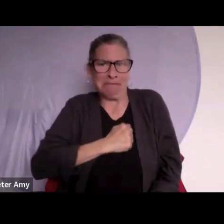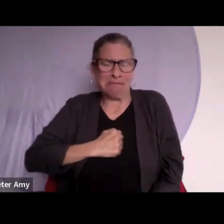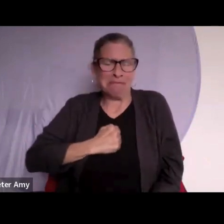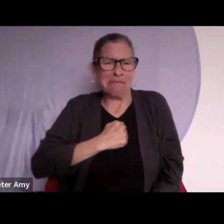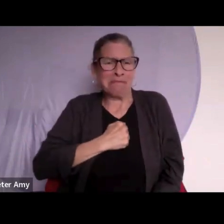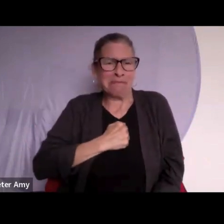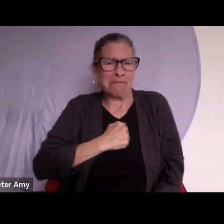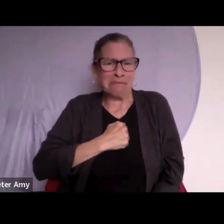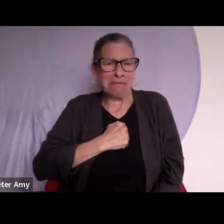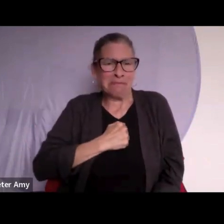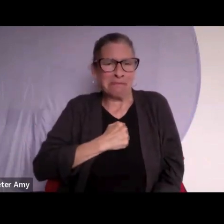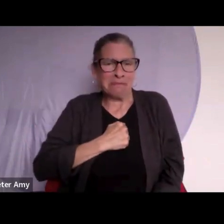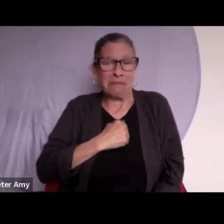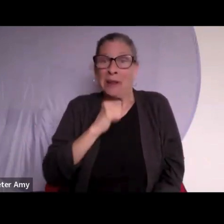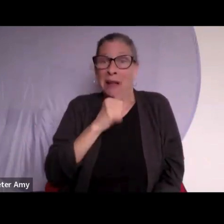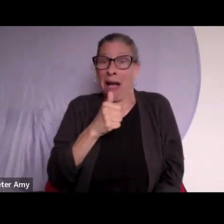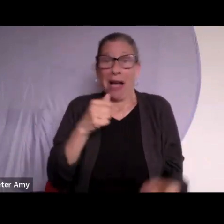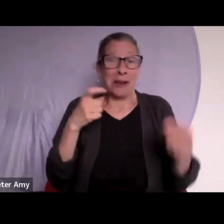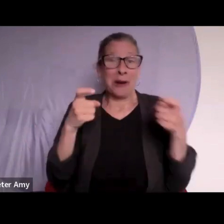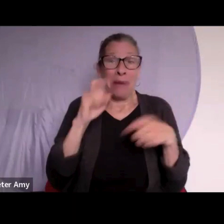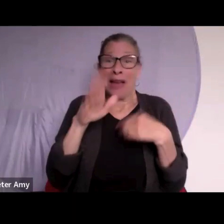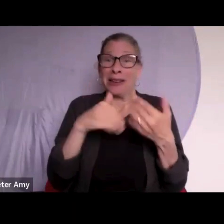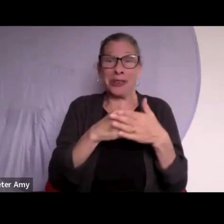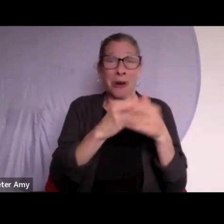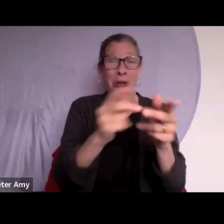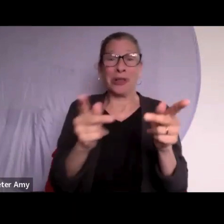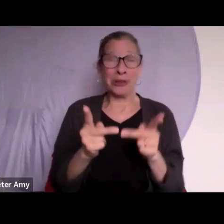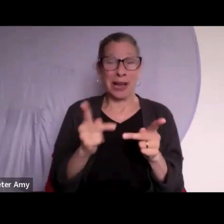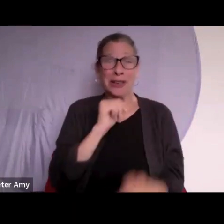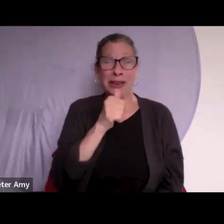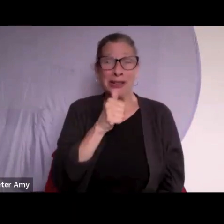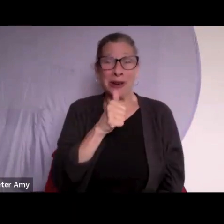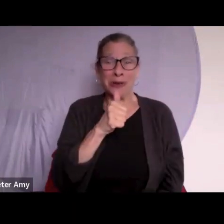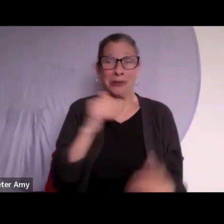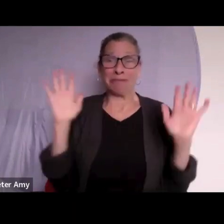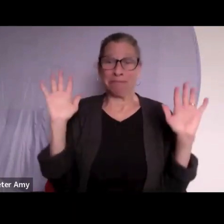don't manage every location. But there's there's a lot of a lot